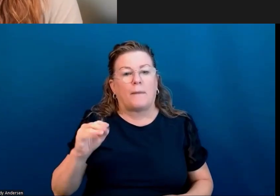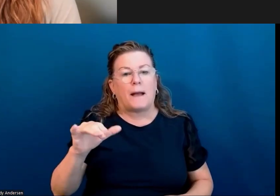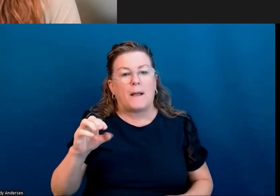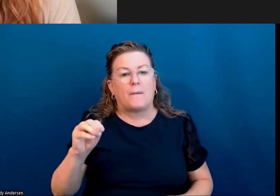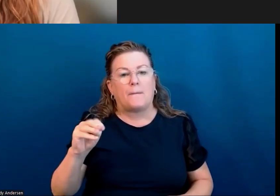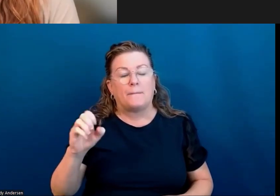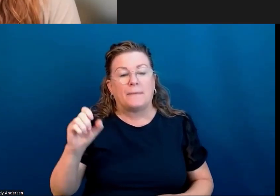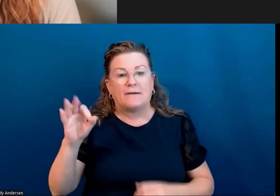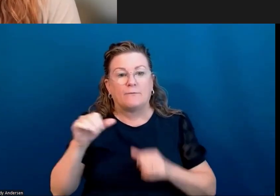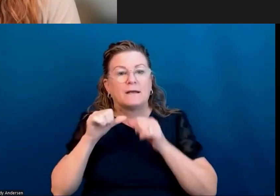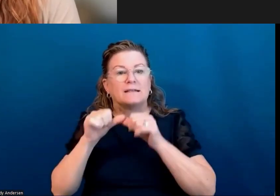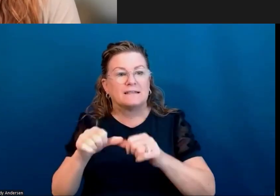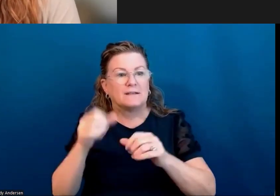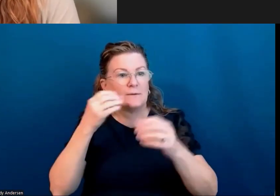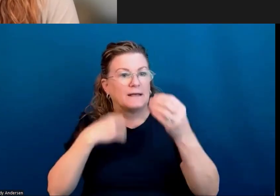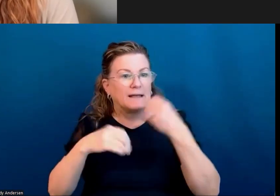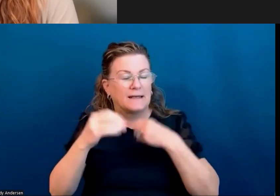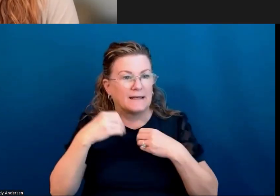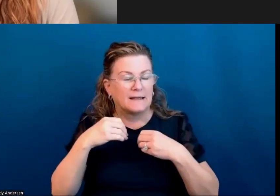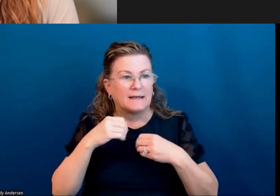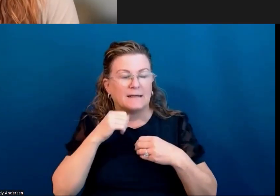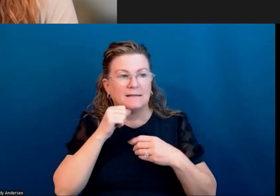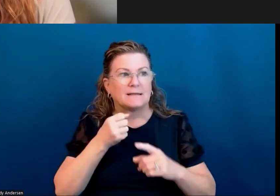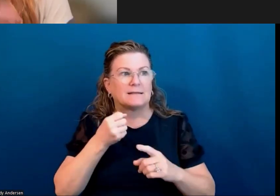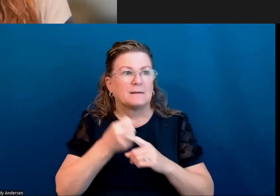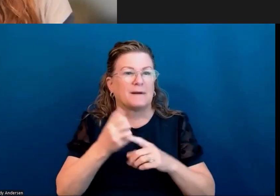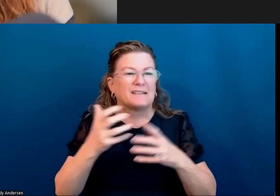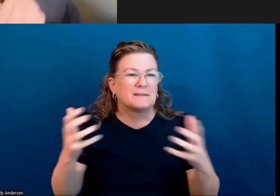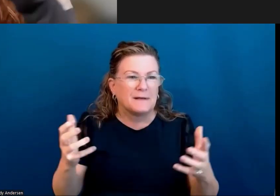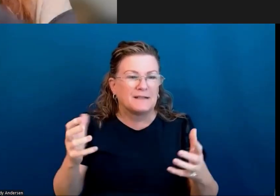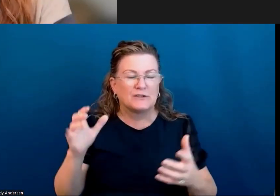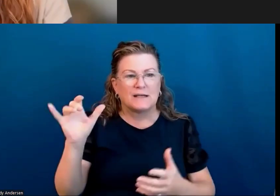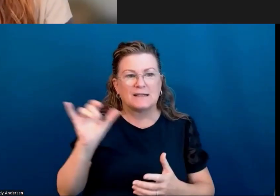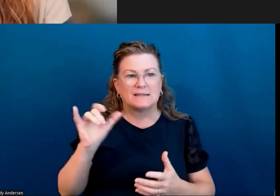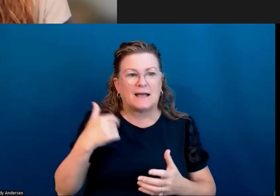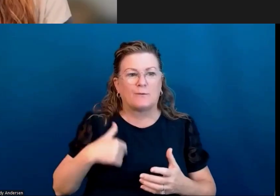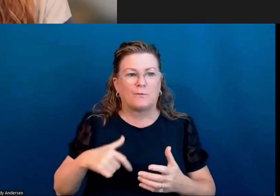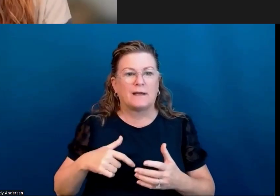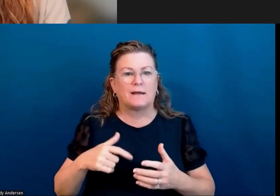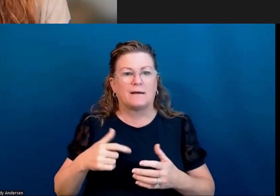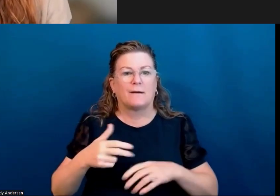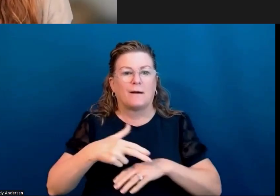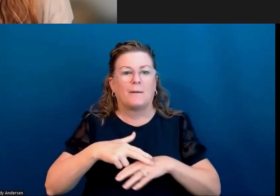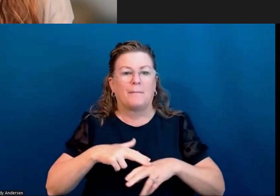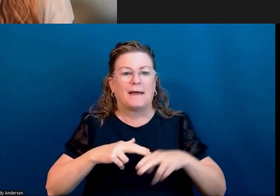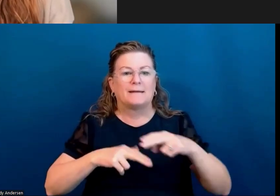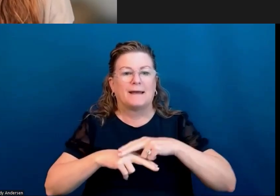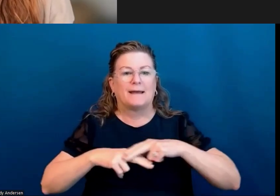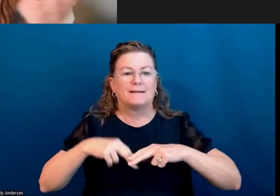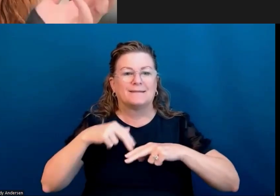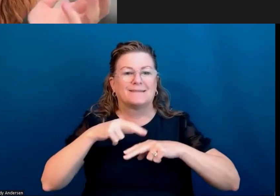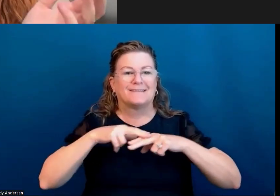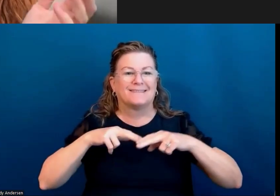keep eating the food, it doesn't affect us as much. It's almost like we're putting kind of like band aids on it. And then if we